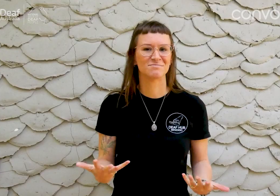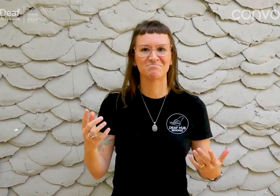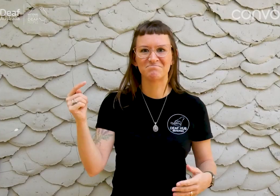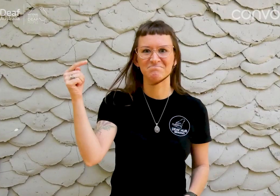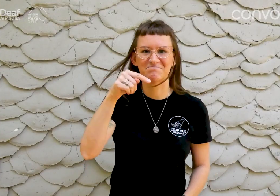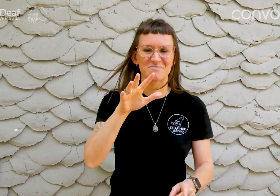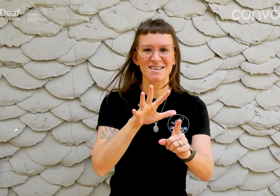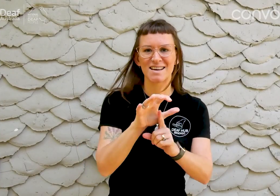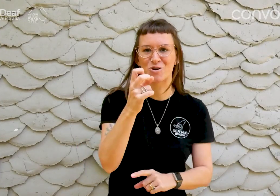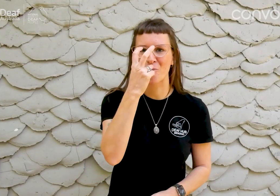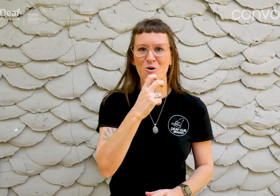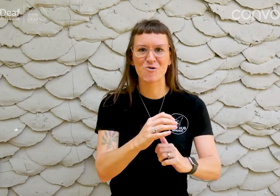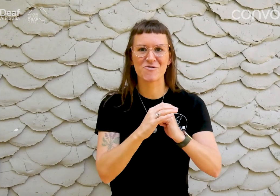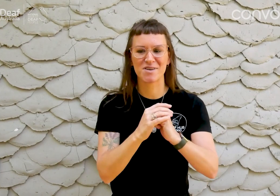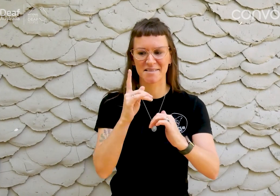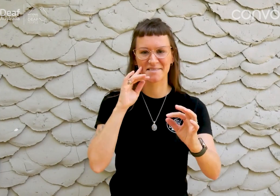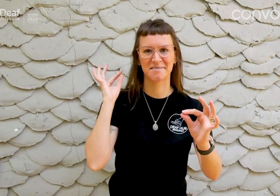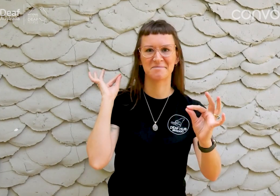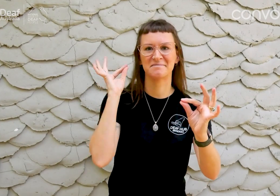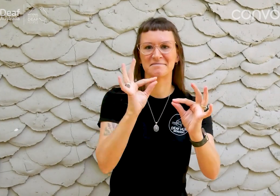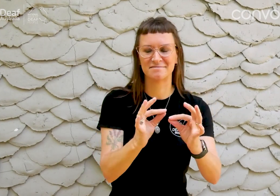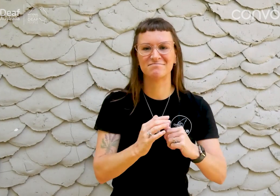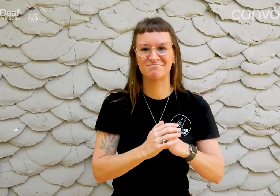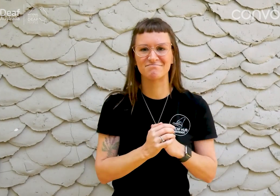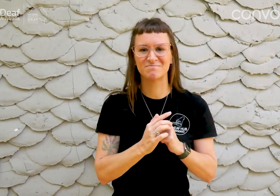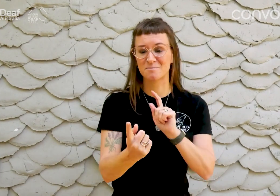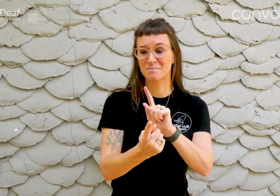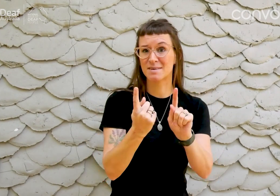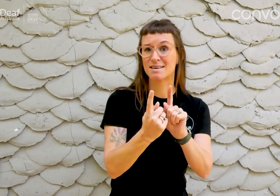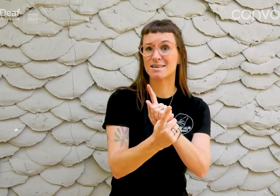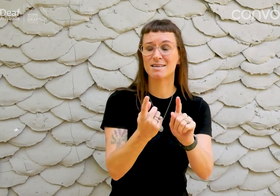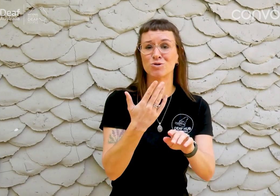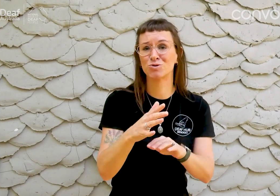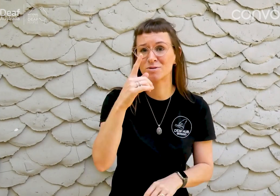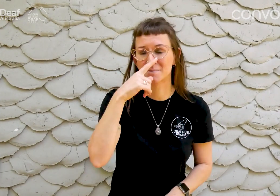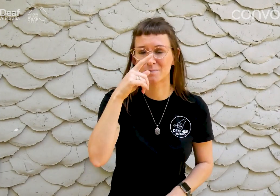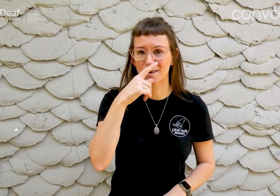So come and catch up with old friends you haven’t seen in a while or meet new people!